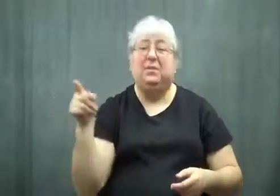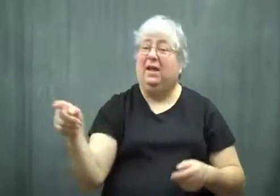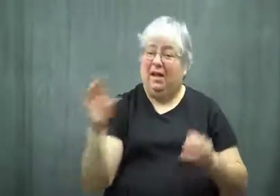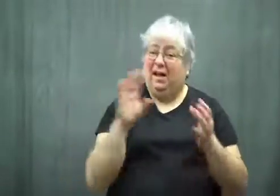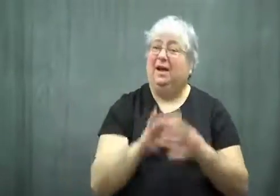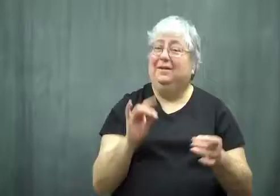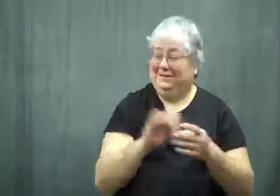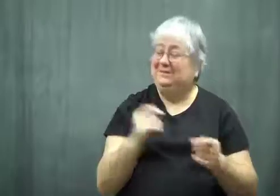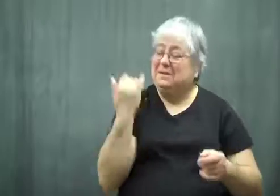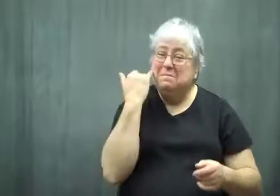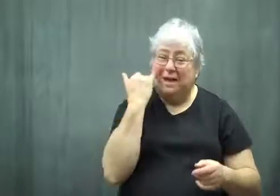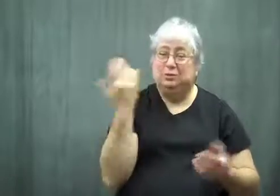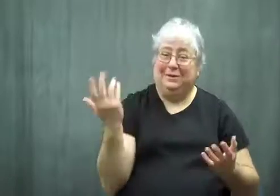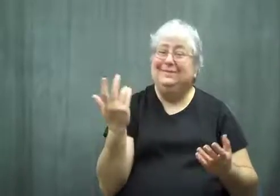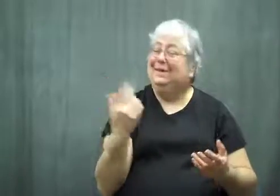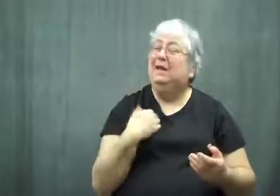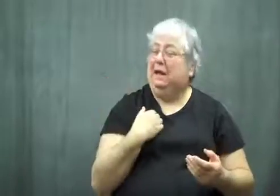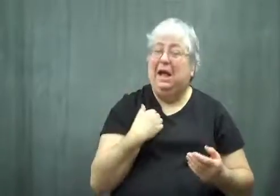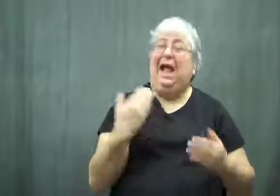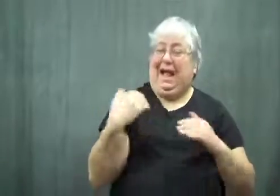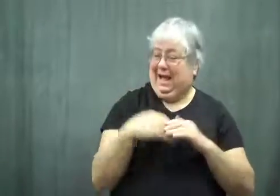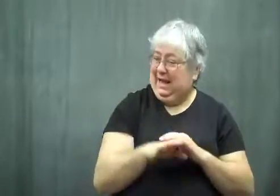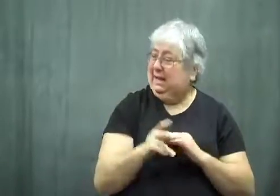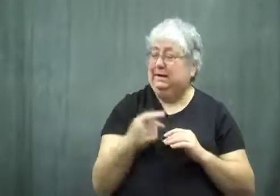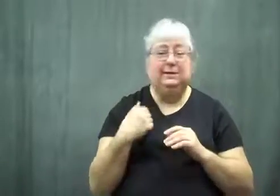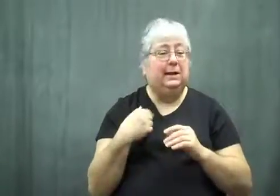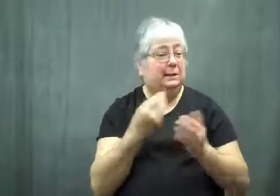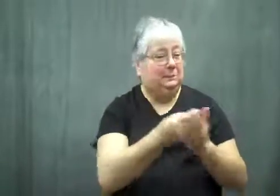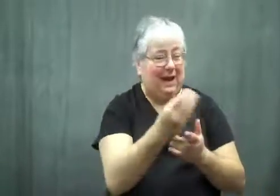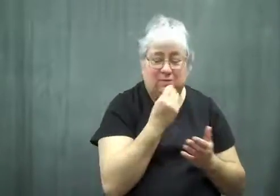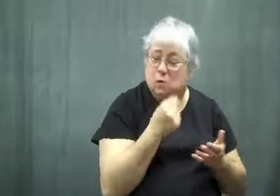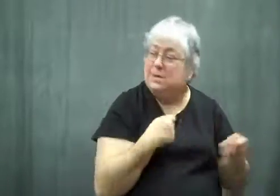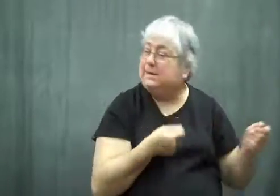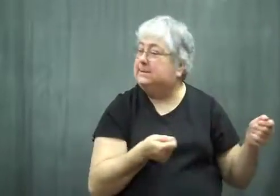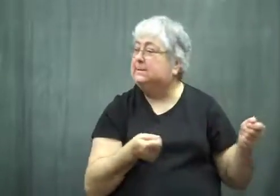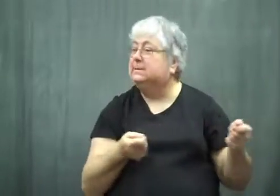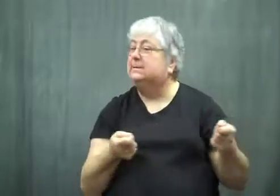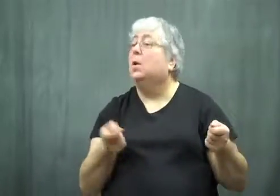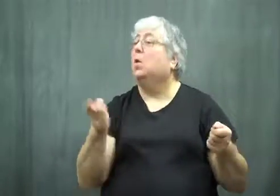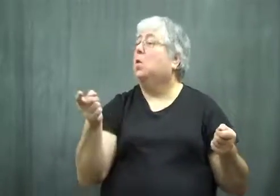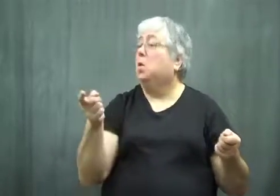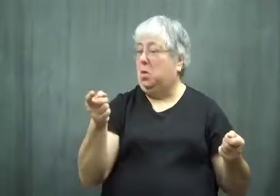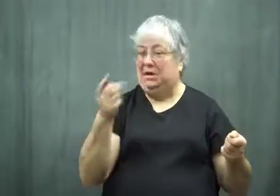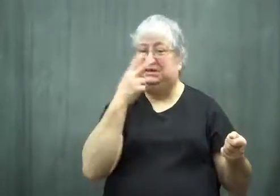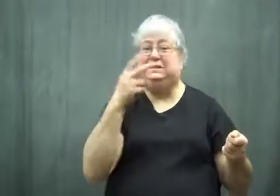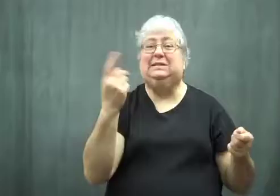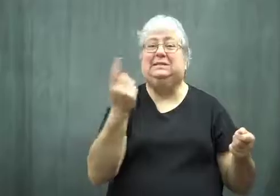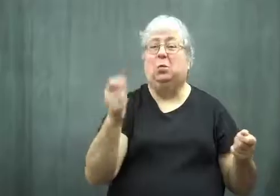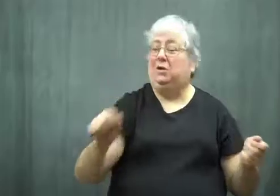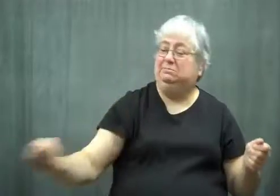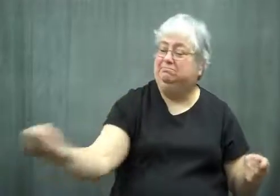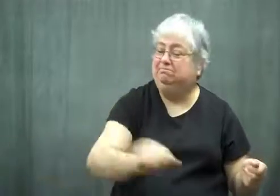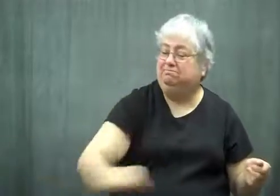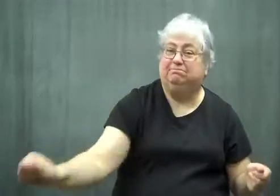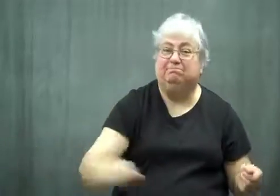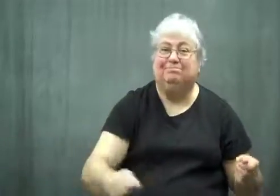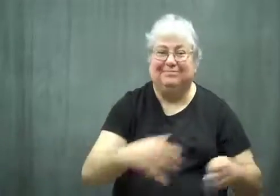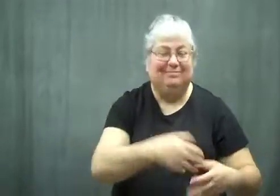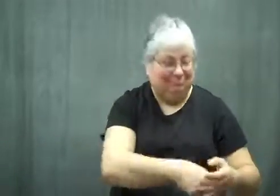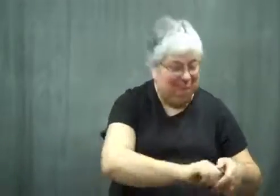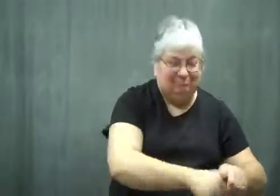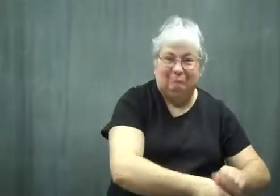She said that you could be looking for a table with your tray of food,